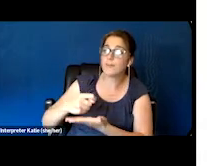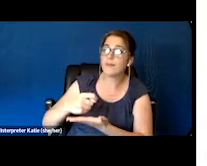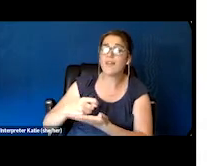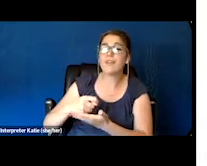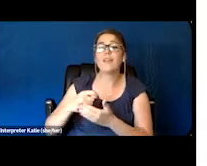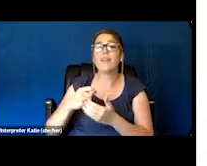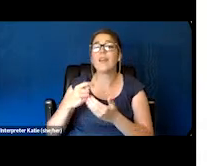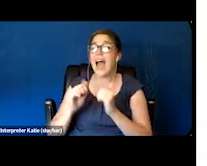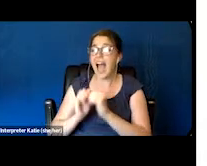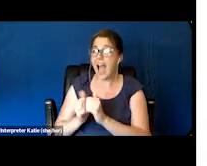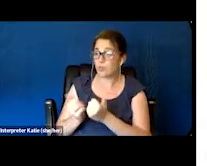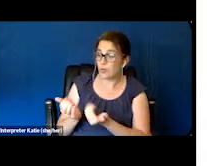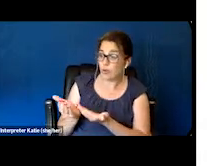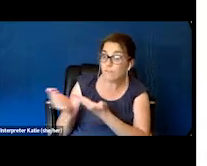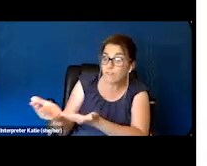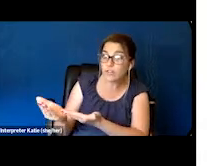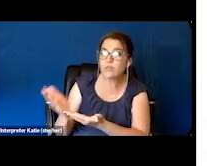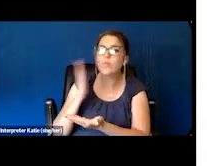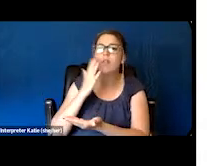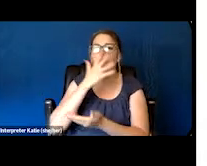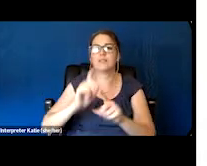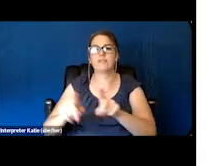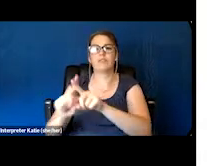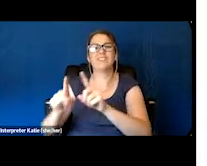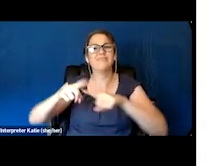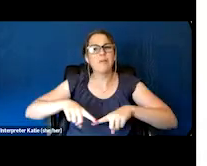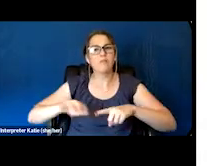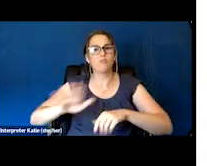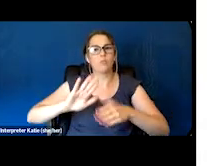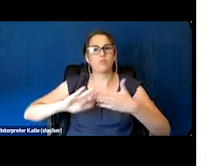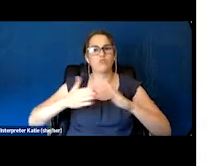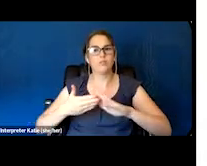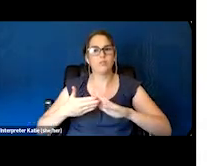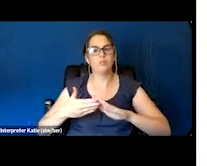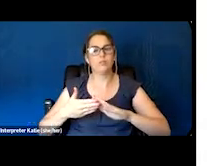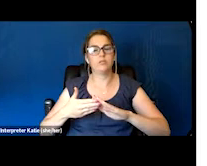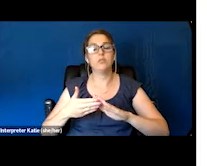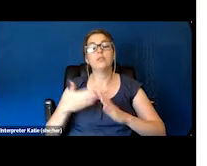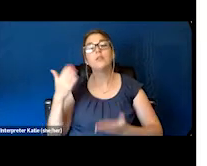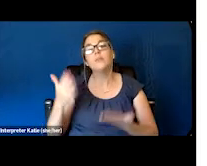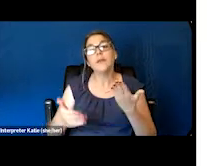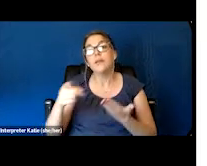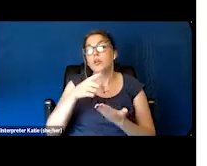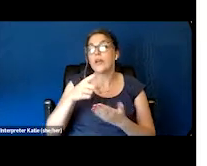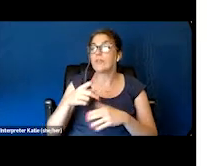and it's gonna look different in every community, but you may be able to refer to an emergency room,